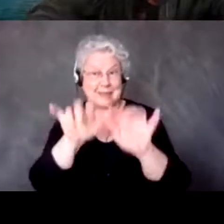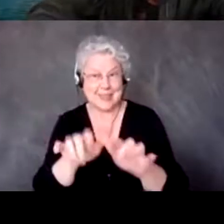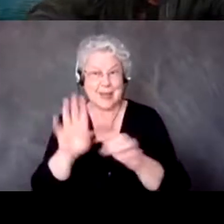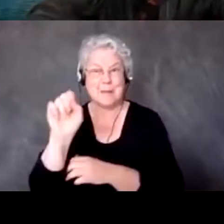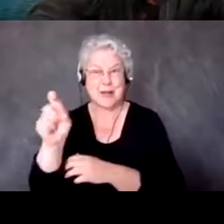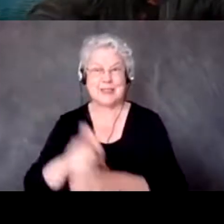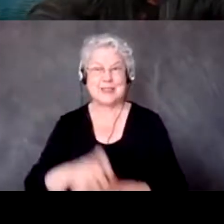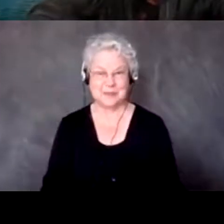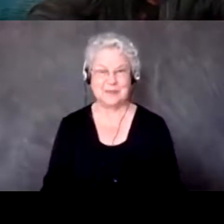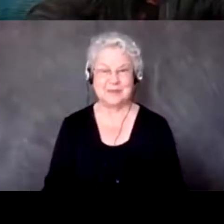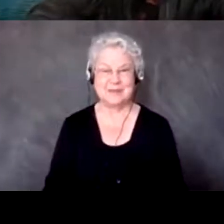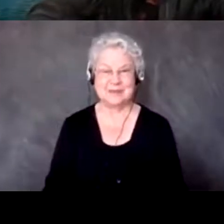And I'll pop that in the chat box, too.